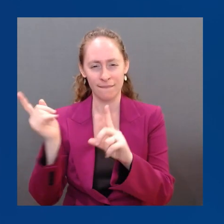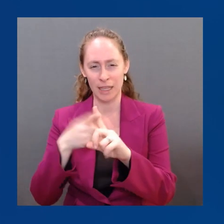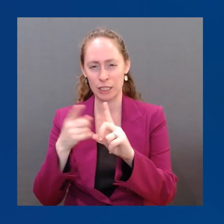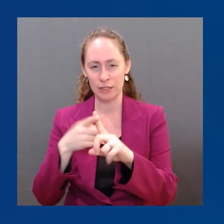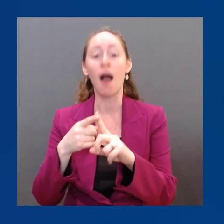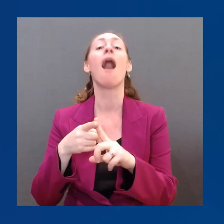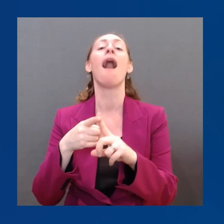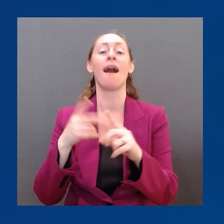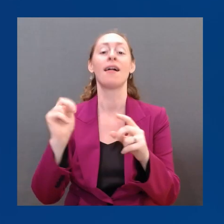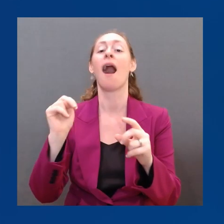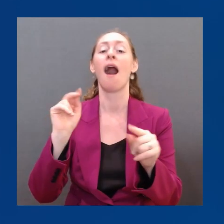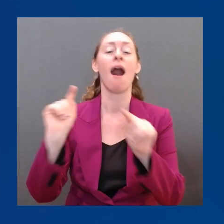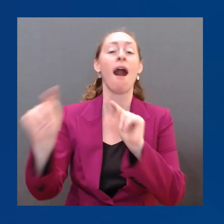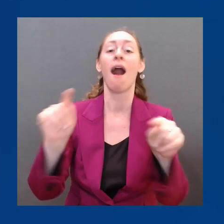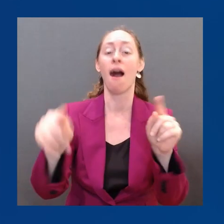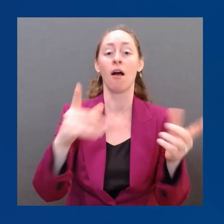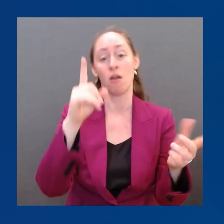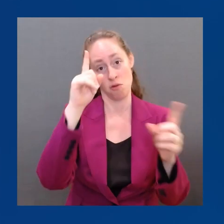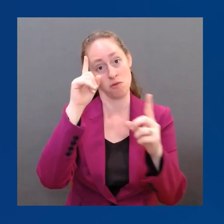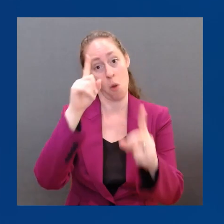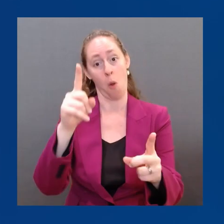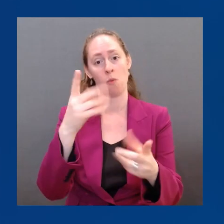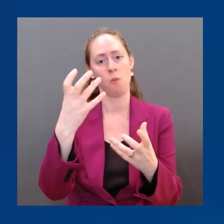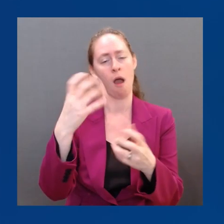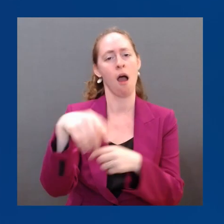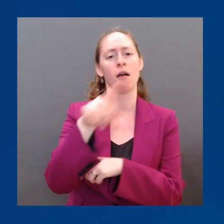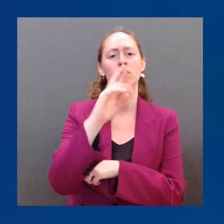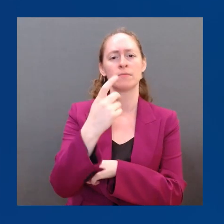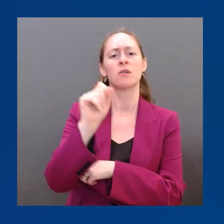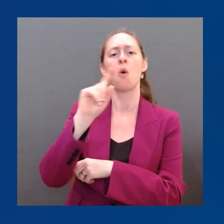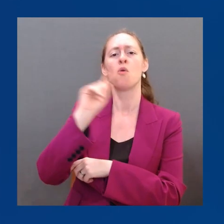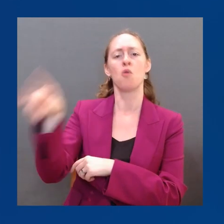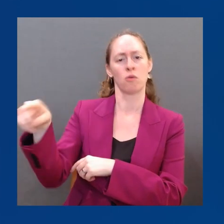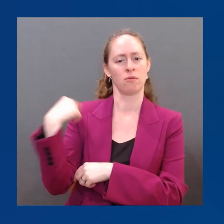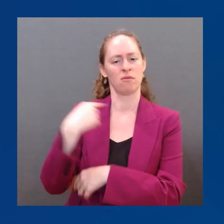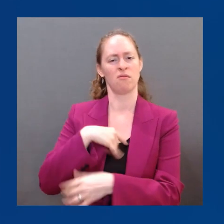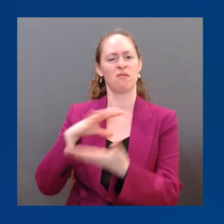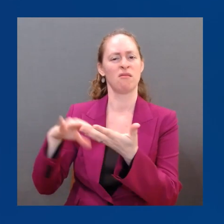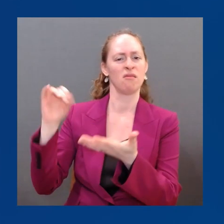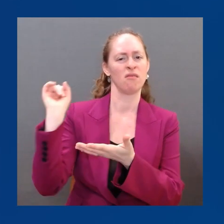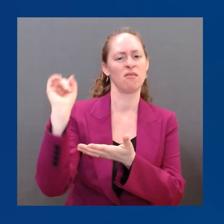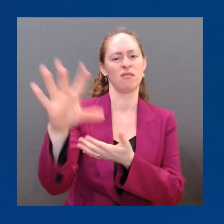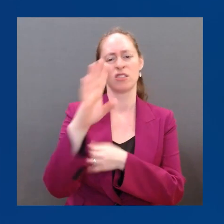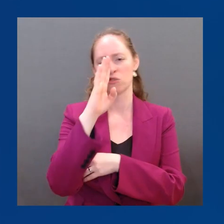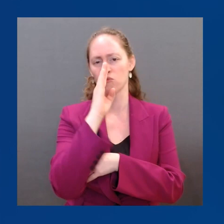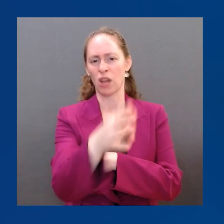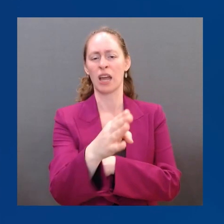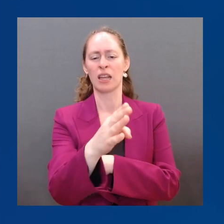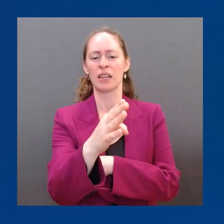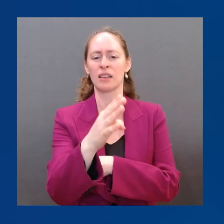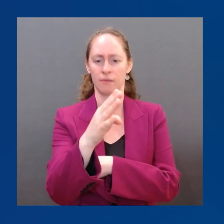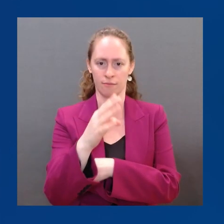from the federal government. We expanded test-to-treat sites. There's going to be more on that coming in the days and weeks ahead.